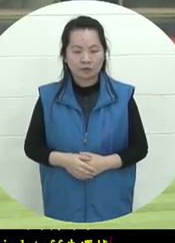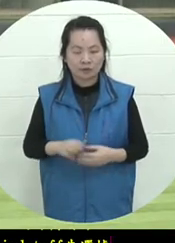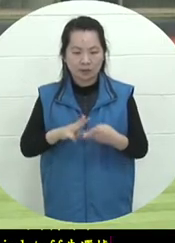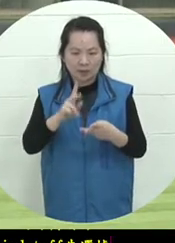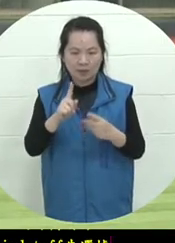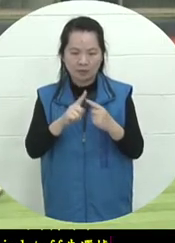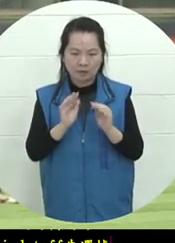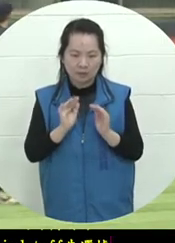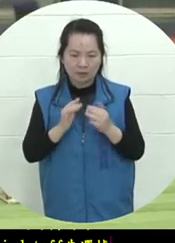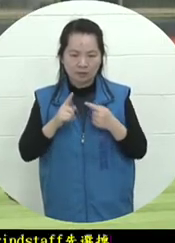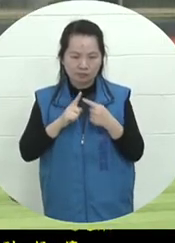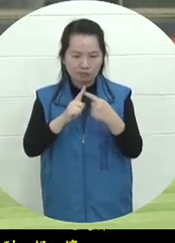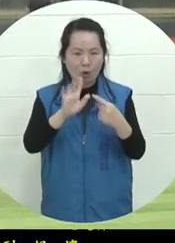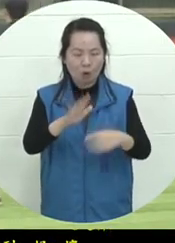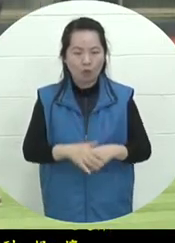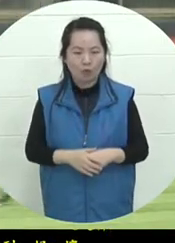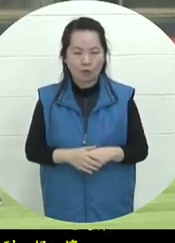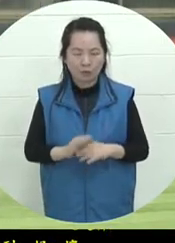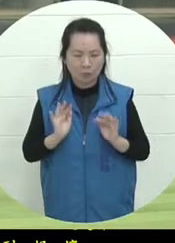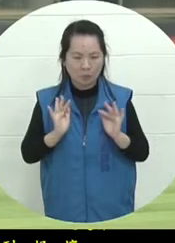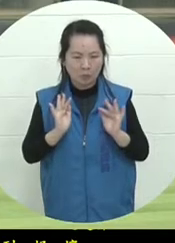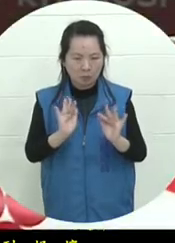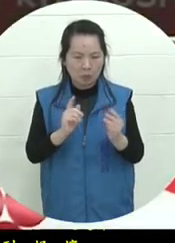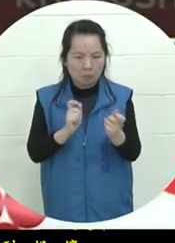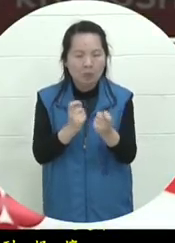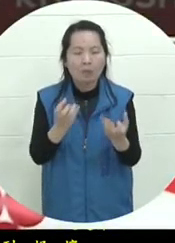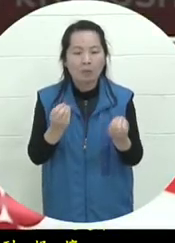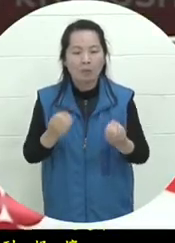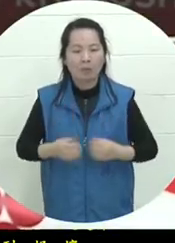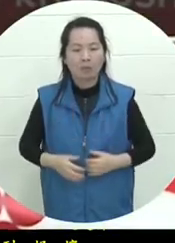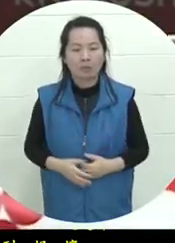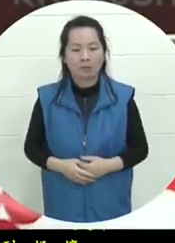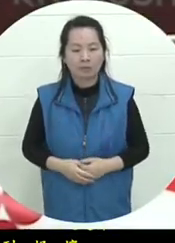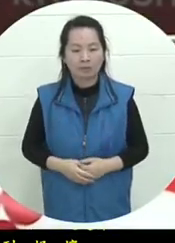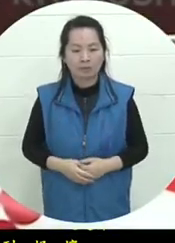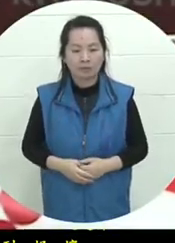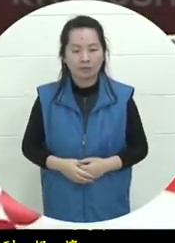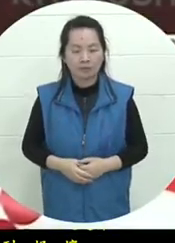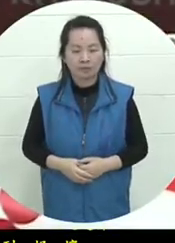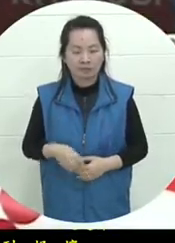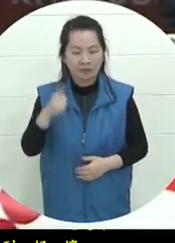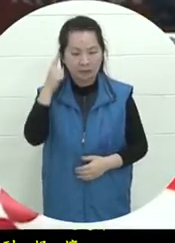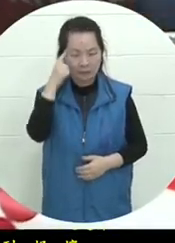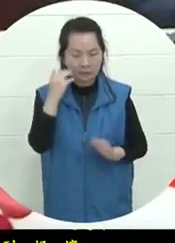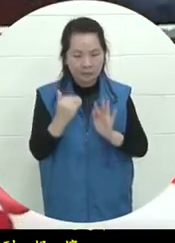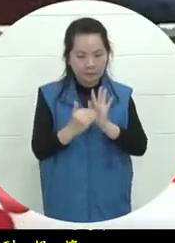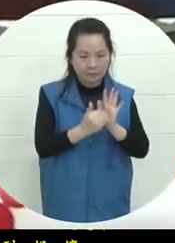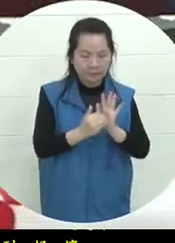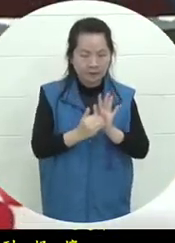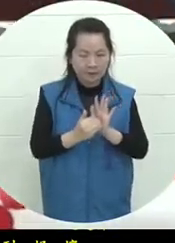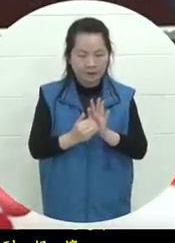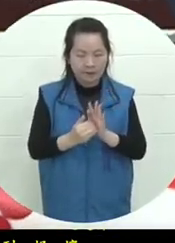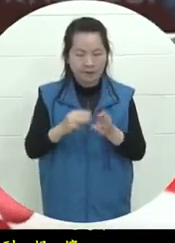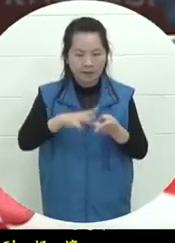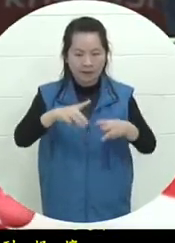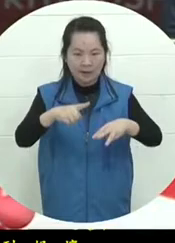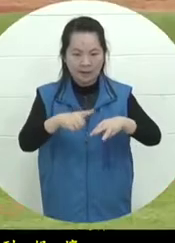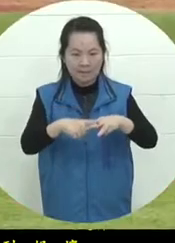, but not very serious. A shallow position. In addition to preventing a score in the book from being tied, if